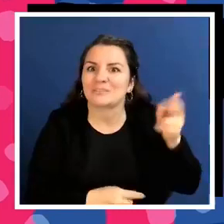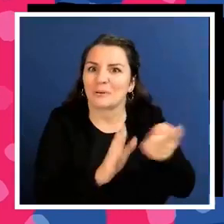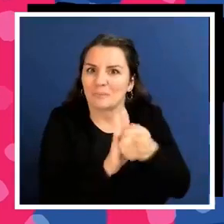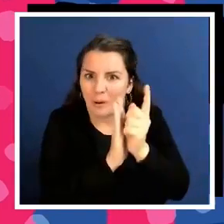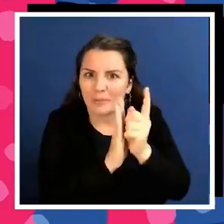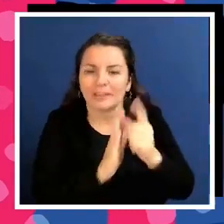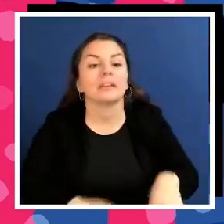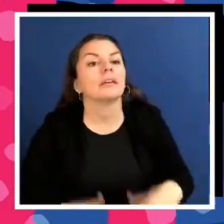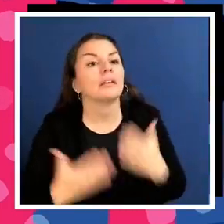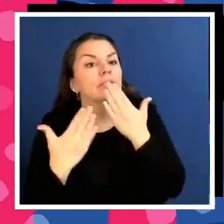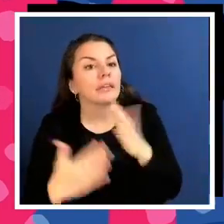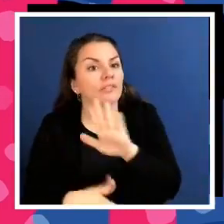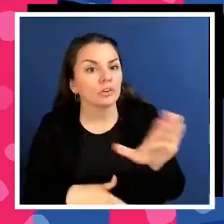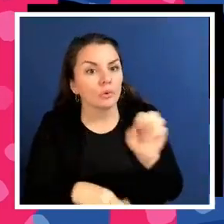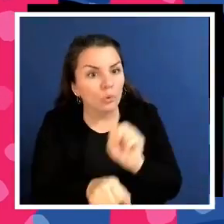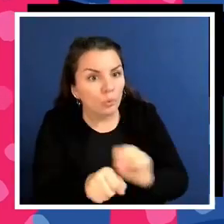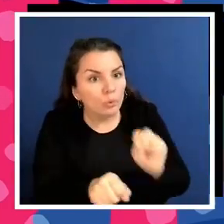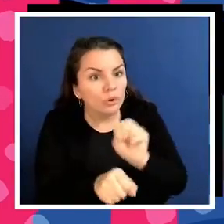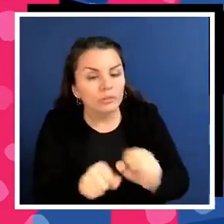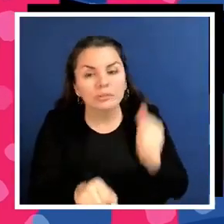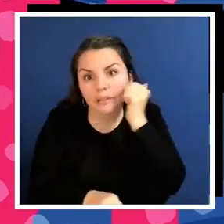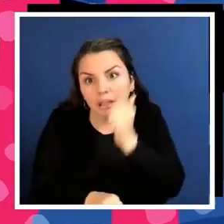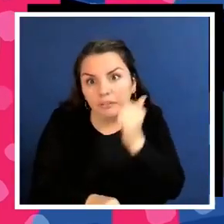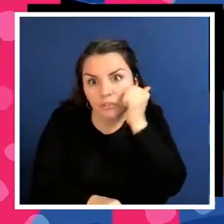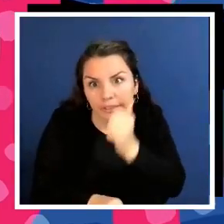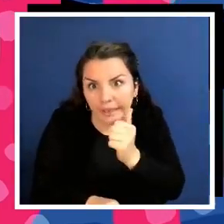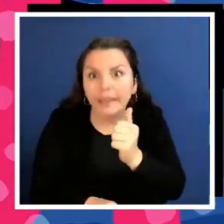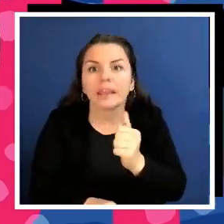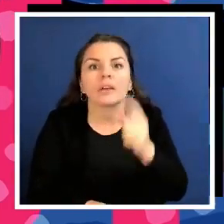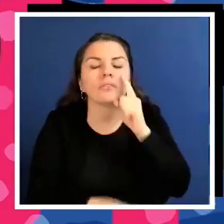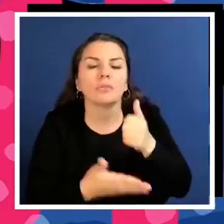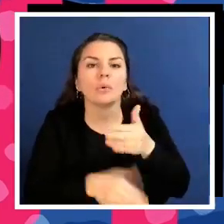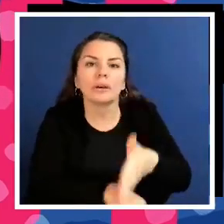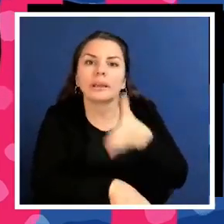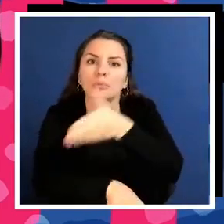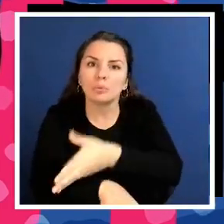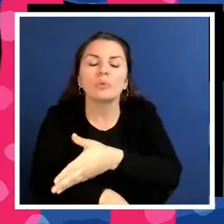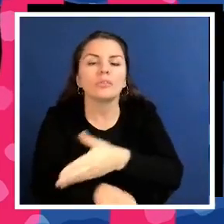I WANT TO THANK THE ECONOMIC SECURITY PROJECT BUILDING BACK TOGETHER IN THE PARTNERS FOR COMING TOGETHER TODAY TO CELEBRATE THIS HISTORIC